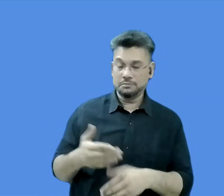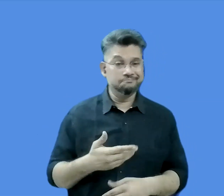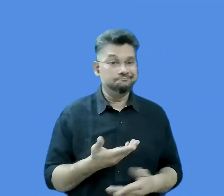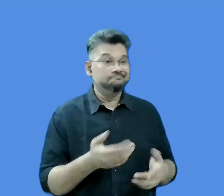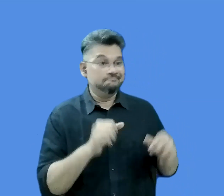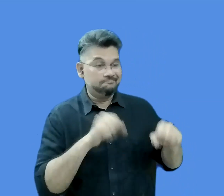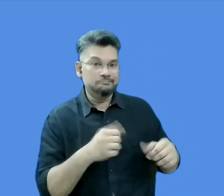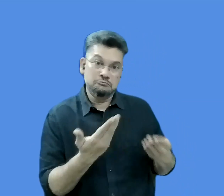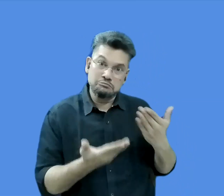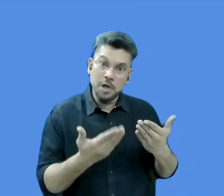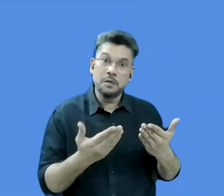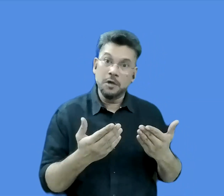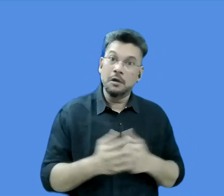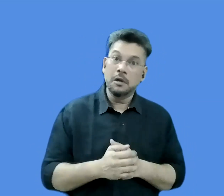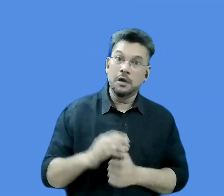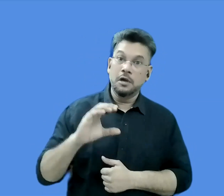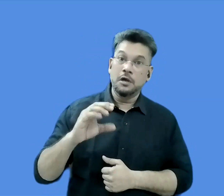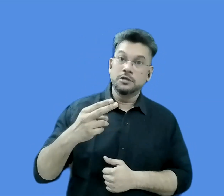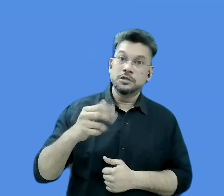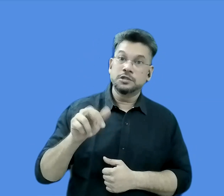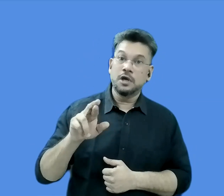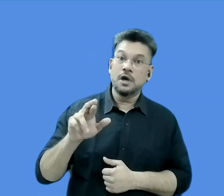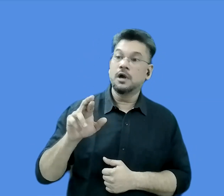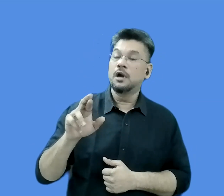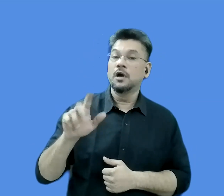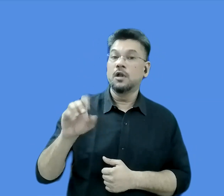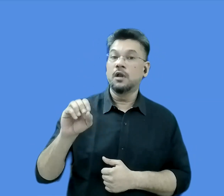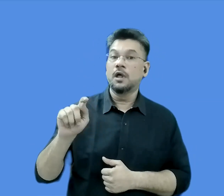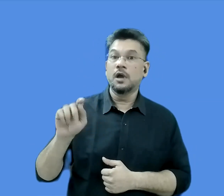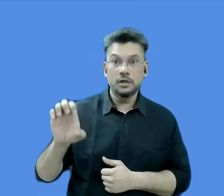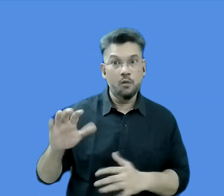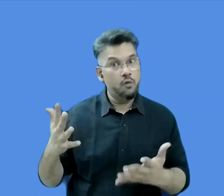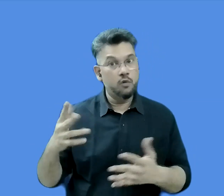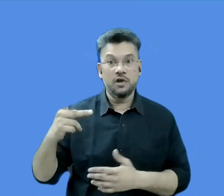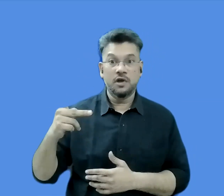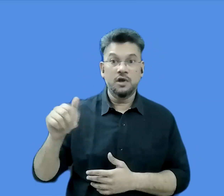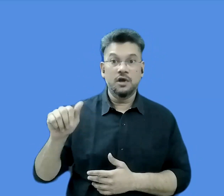I think that due is for you -- Both us, and also